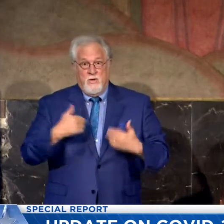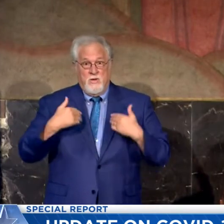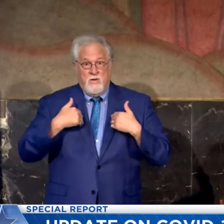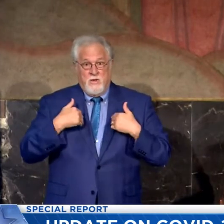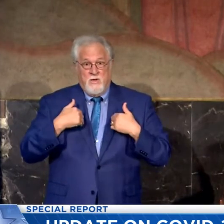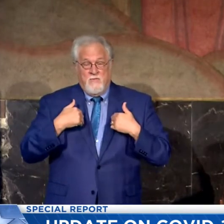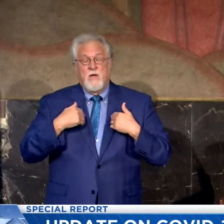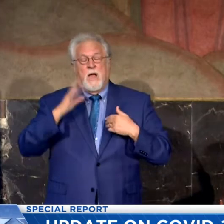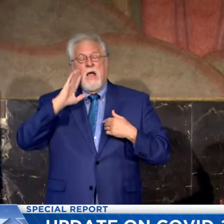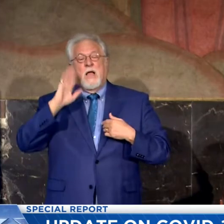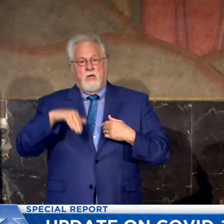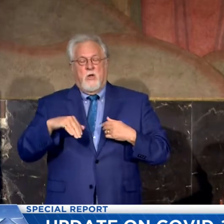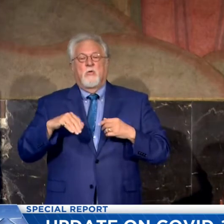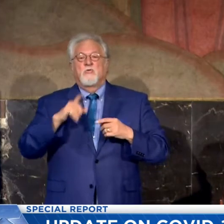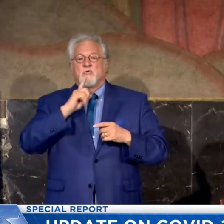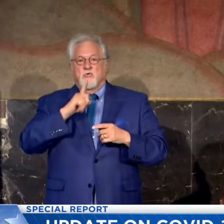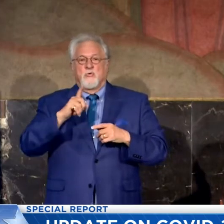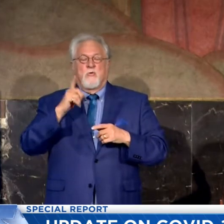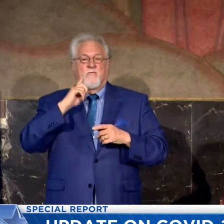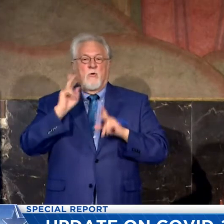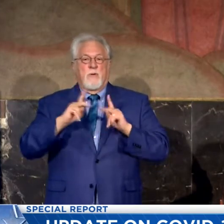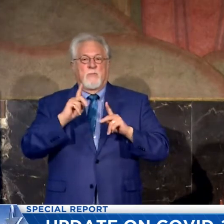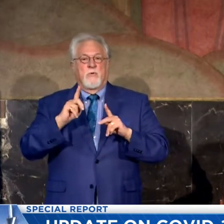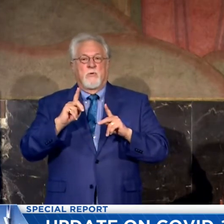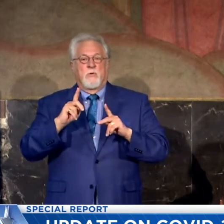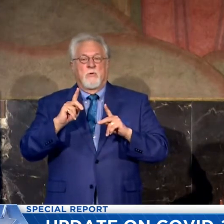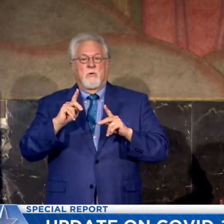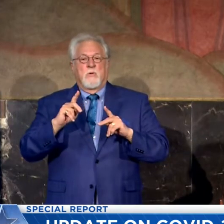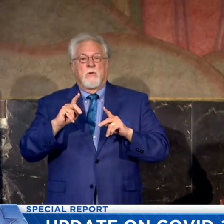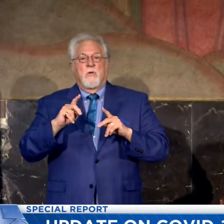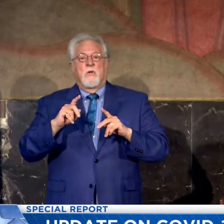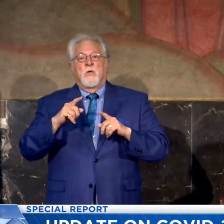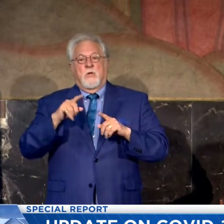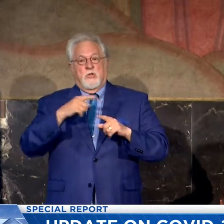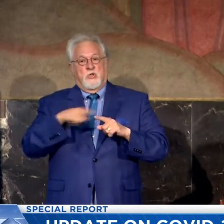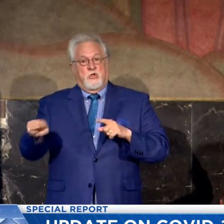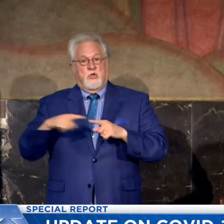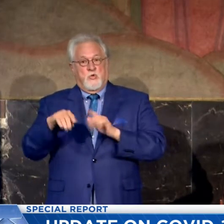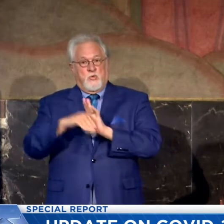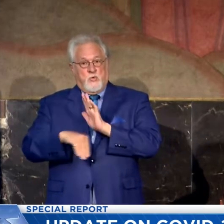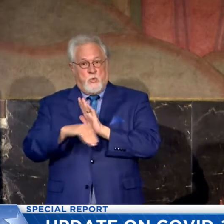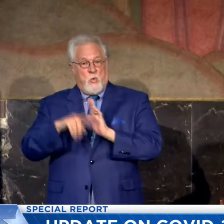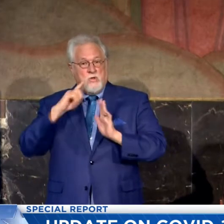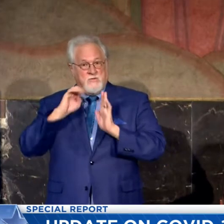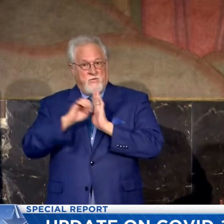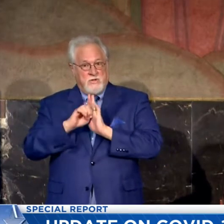AT YOUR DESTINATION AND DEPENDING ON THE DESTINATION, YOU MIGHT HAVE RESTRICTIONS THAT ARE A BIT MORE THAN WHAT WE PUT INTO PLACE AT OUR STATE